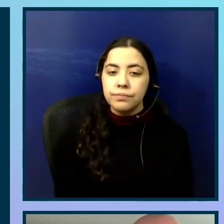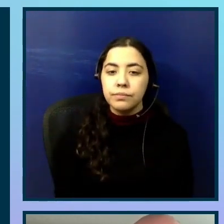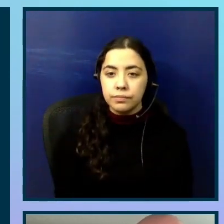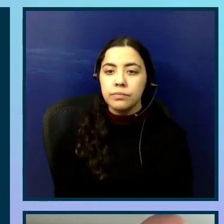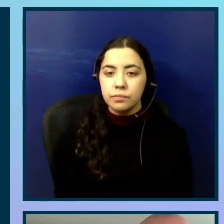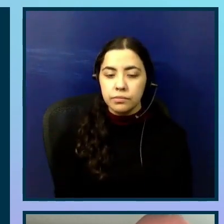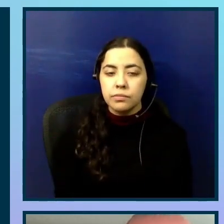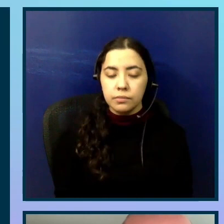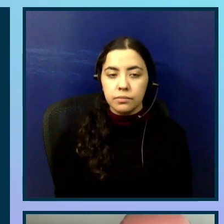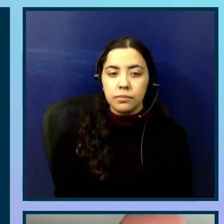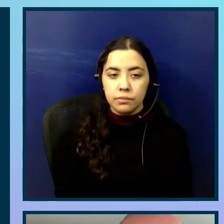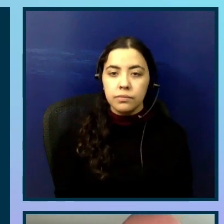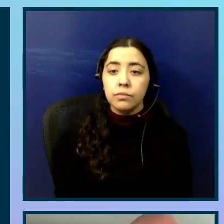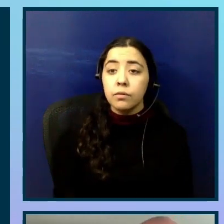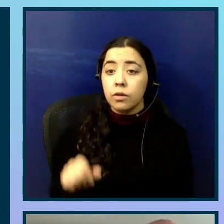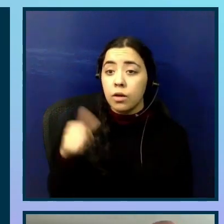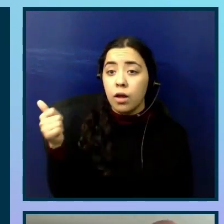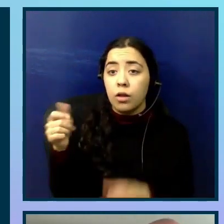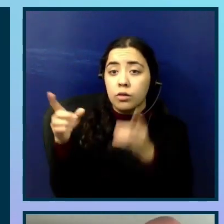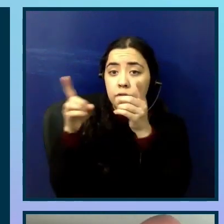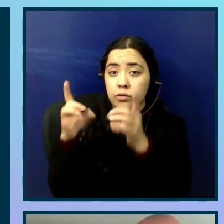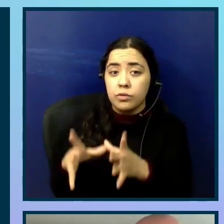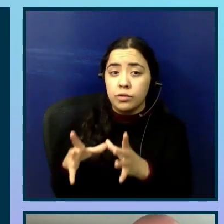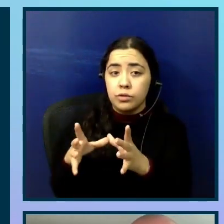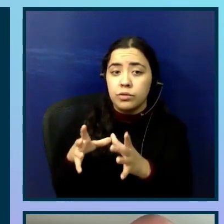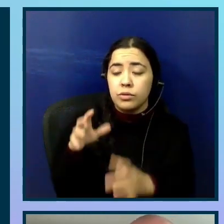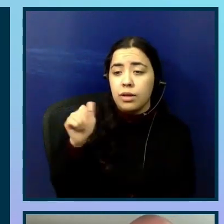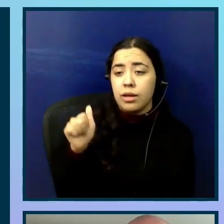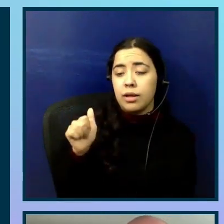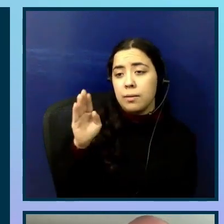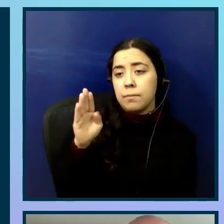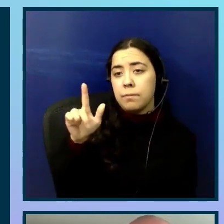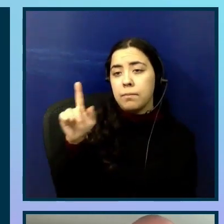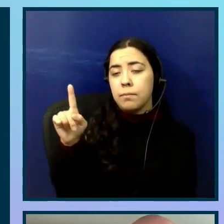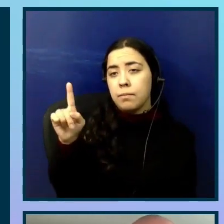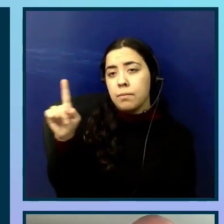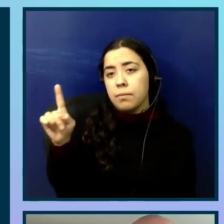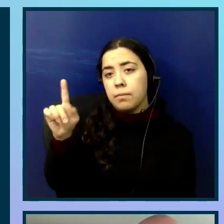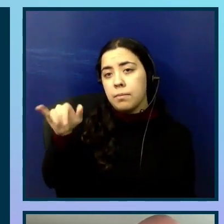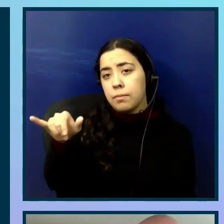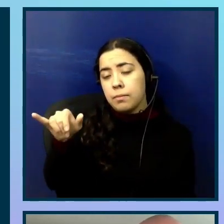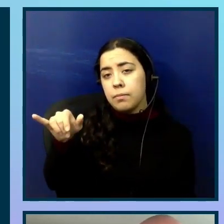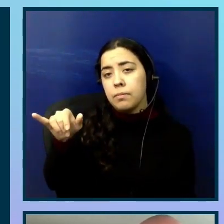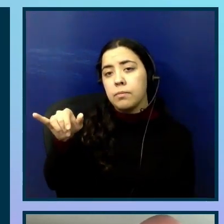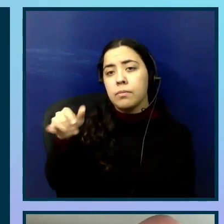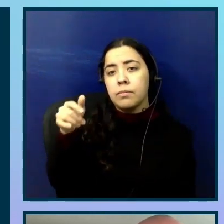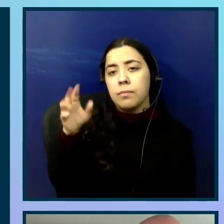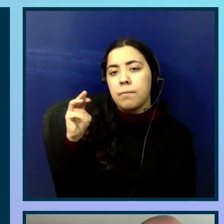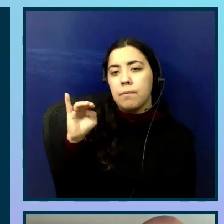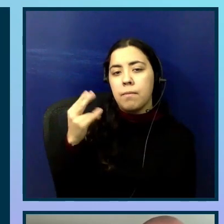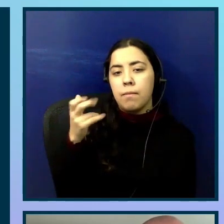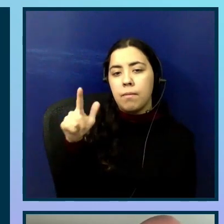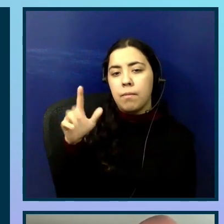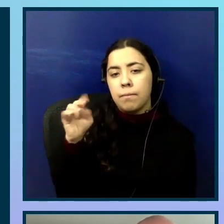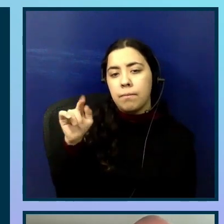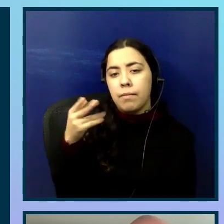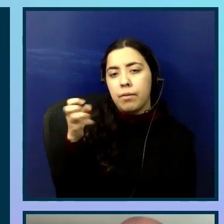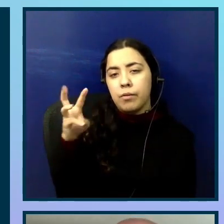so the other directors at A11y, Michael Matthews, Ian Pancy Charlie Toll, and Michael Southgate,